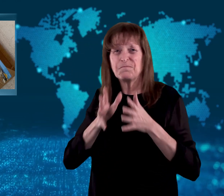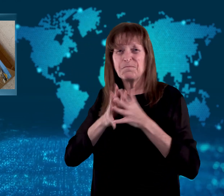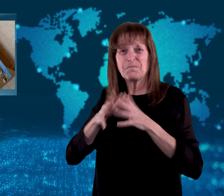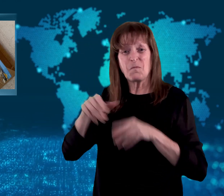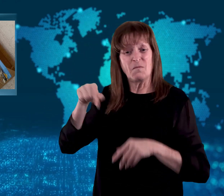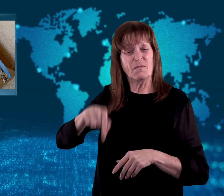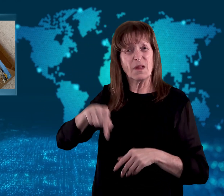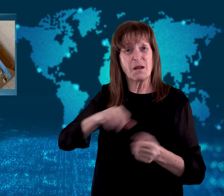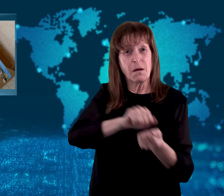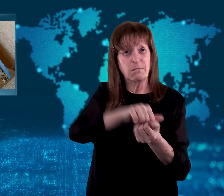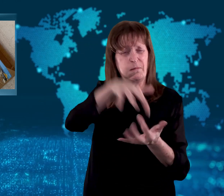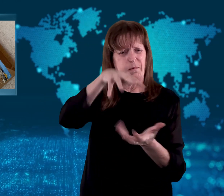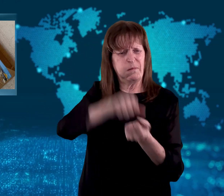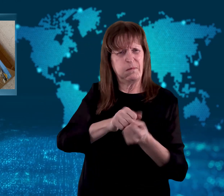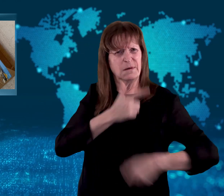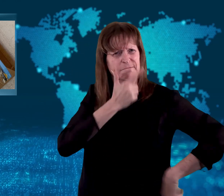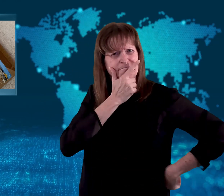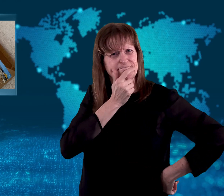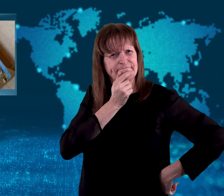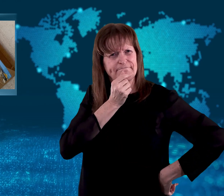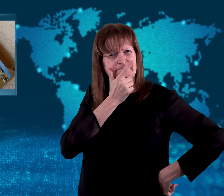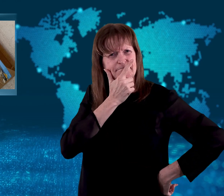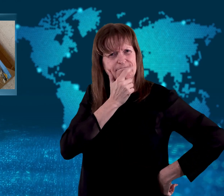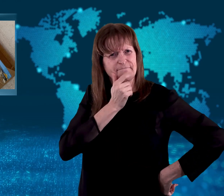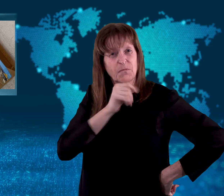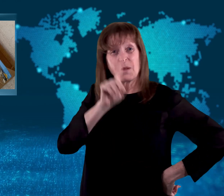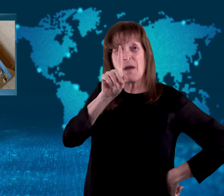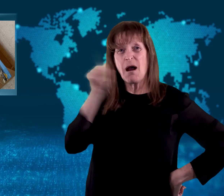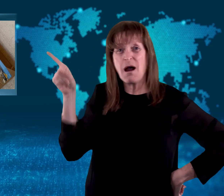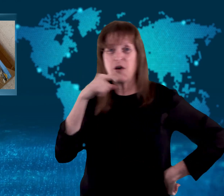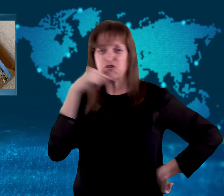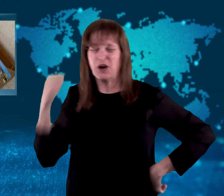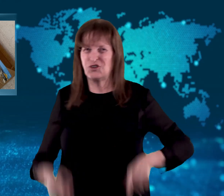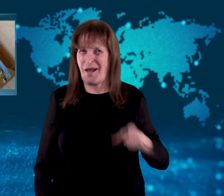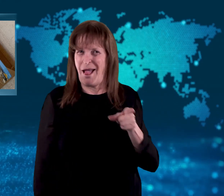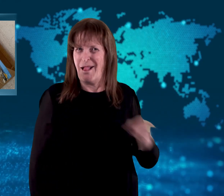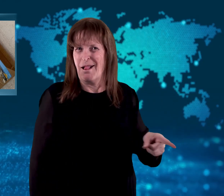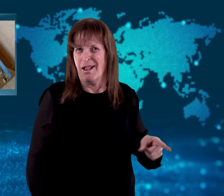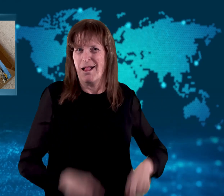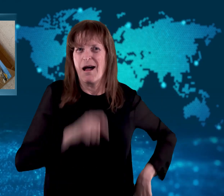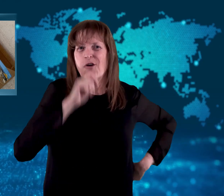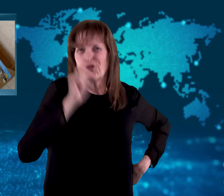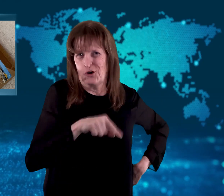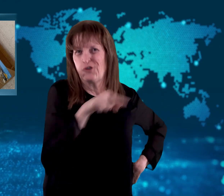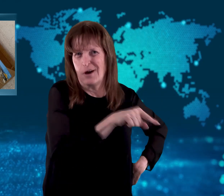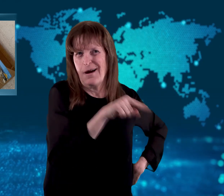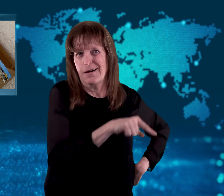It is possible that Ukraine has found a way to target